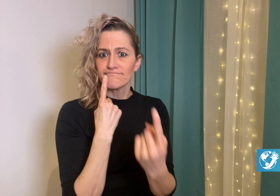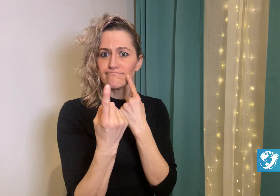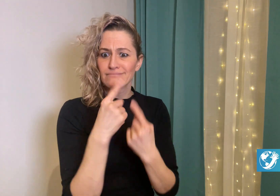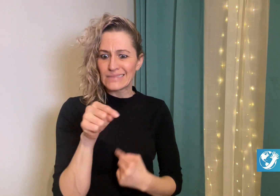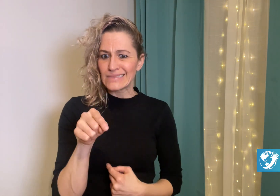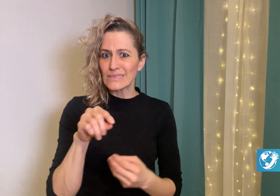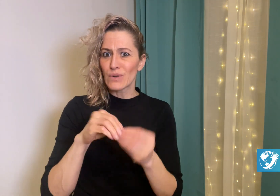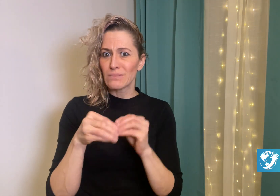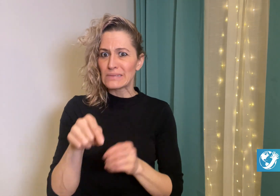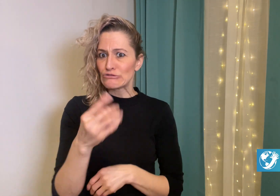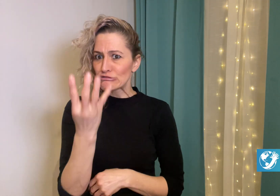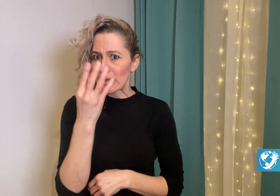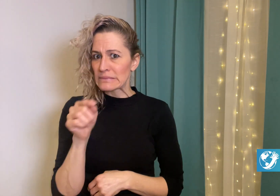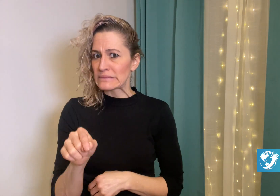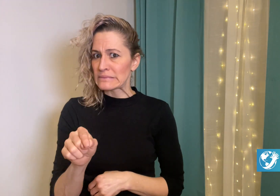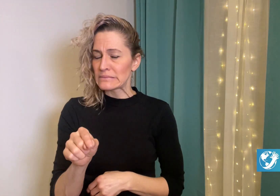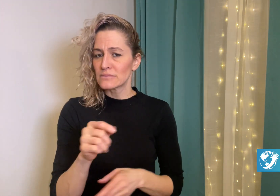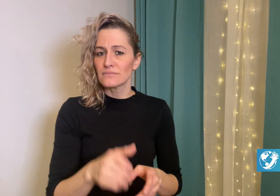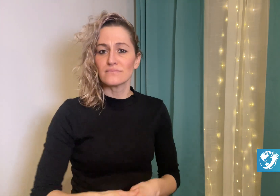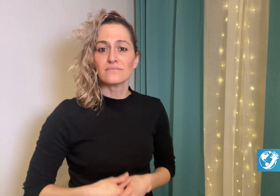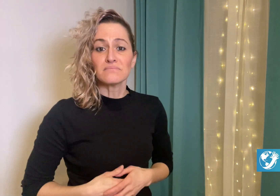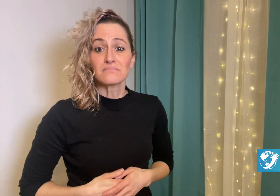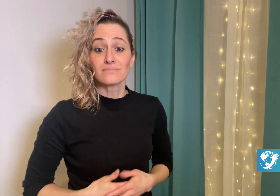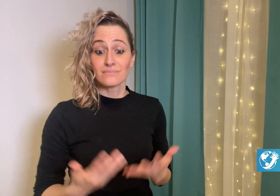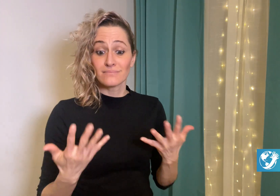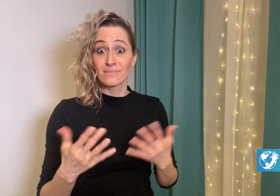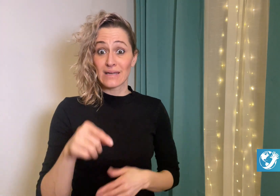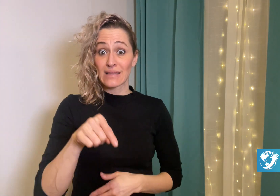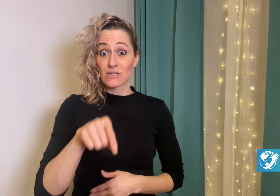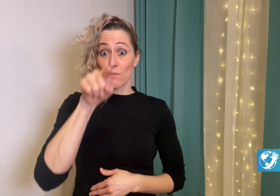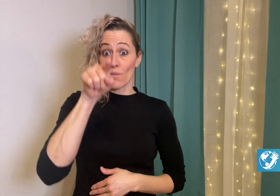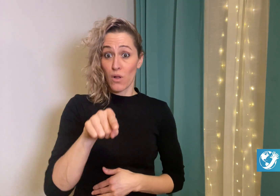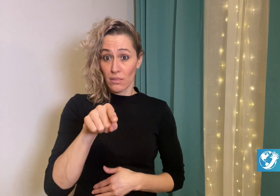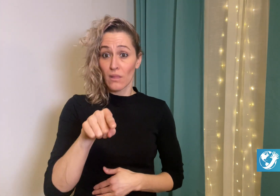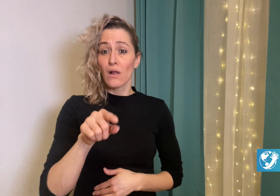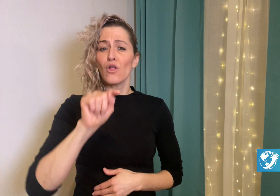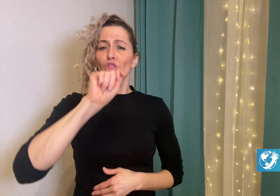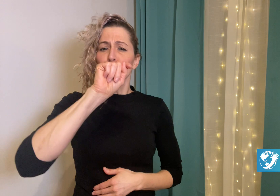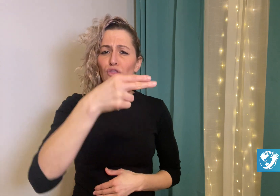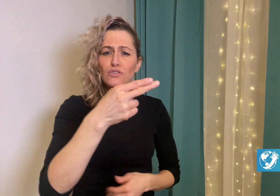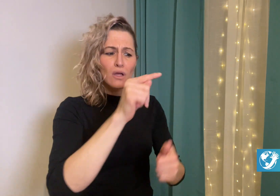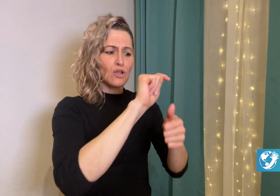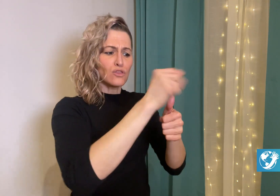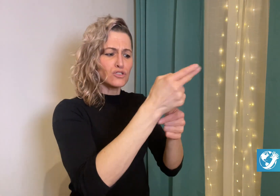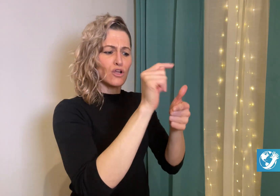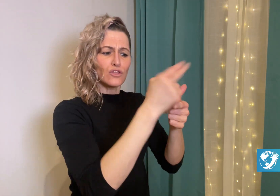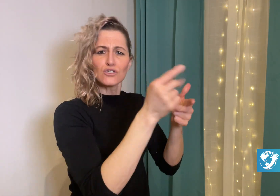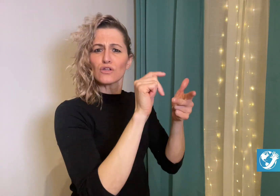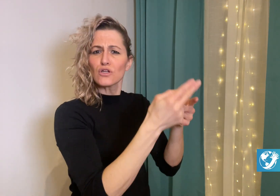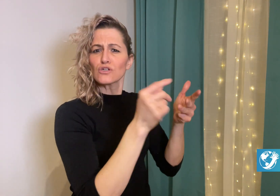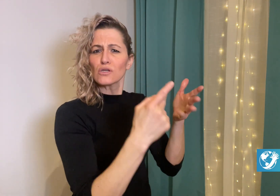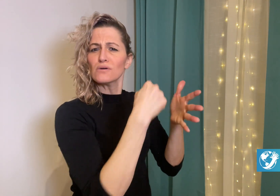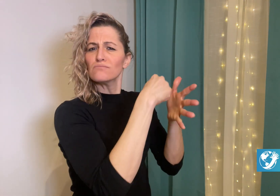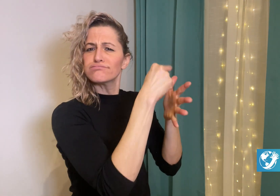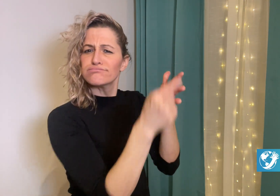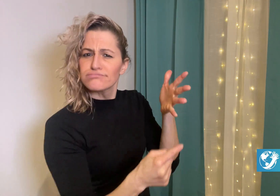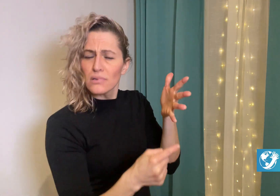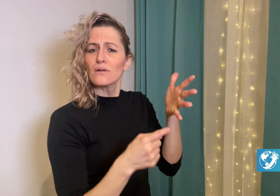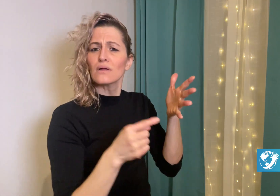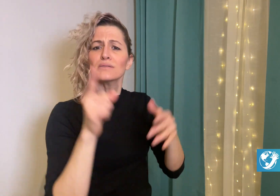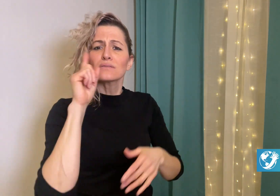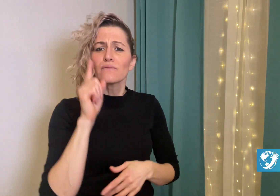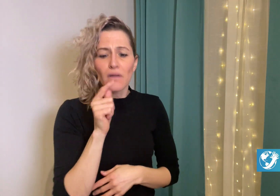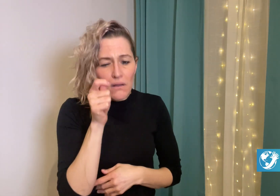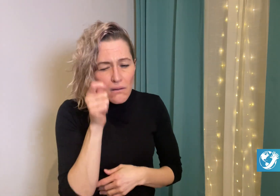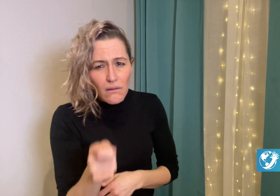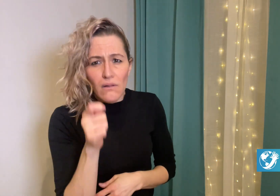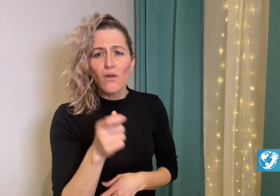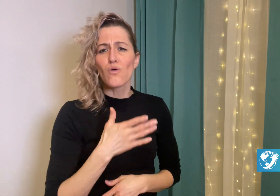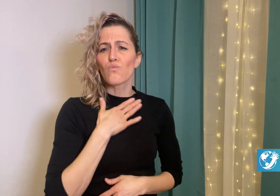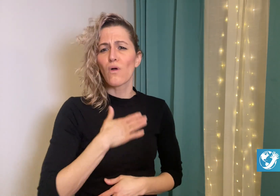Every Thursday this month, DeafGPS explores these issues